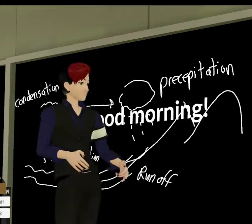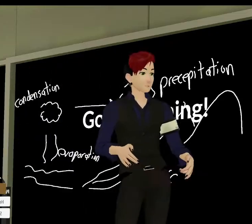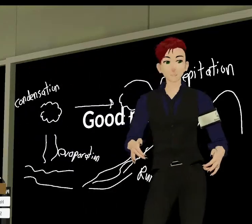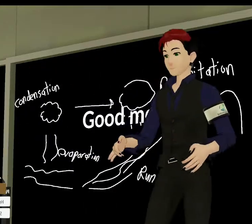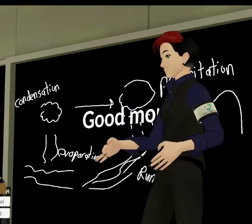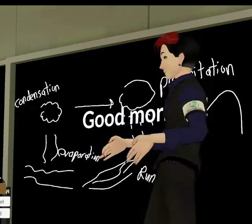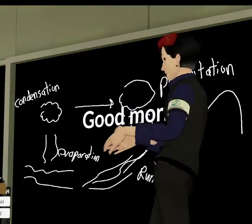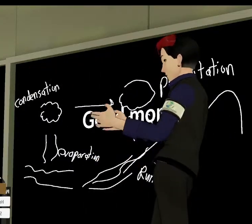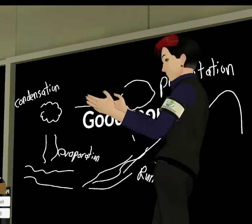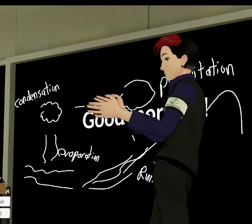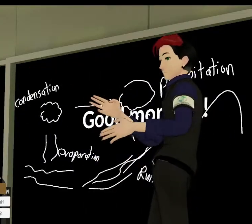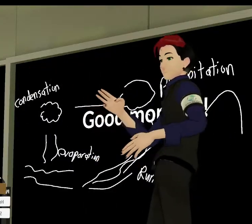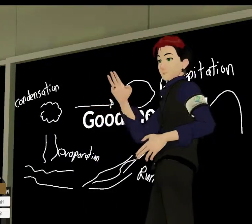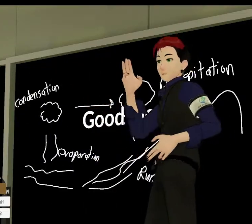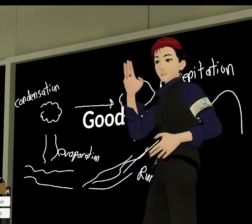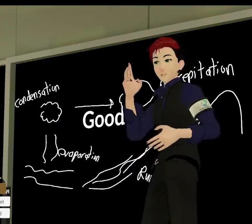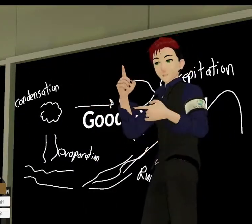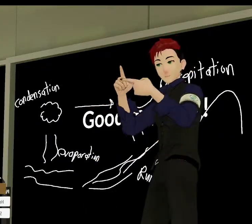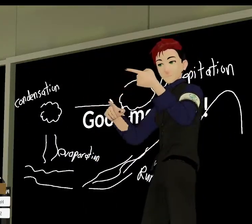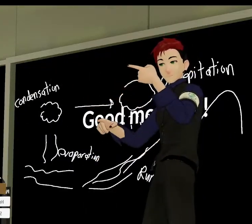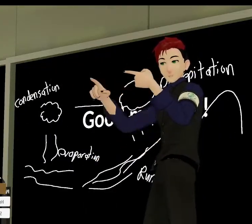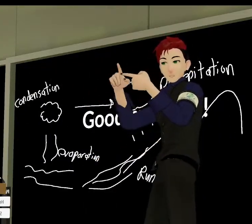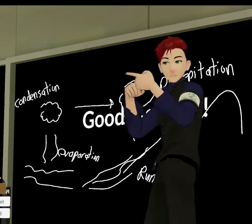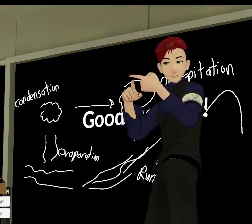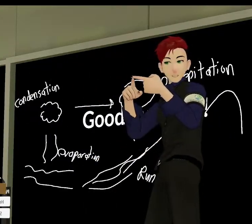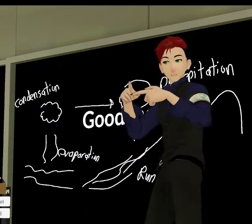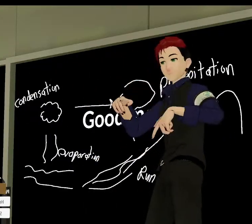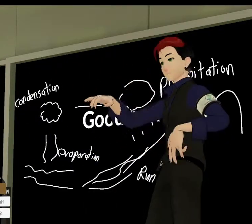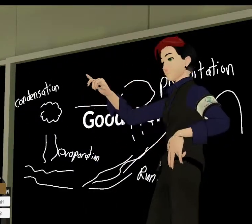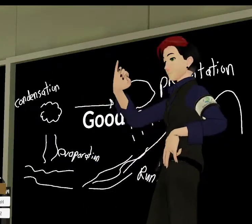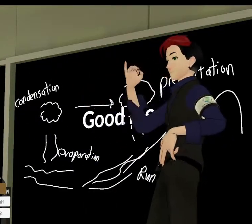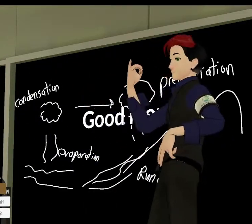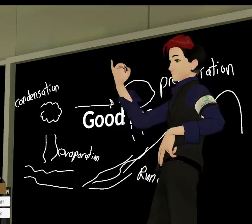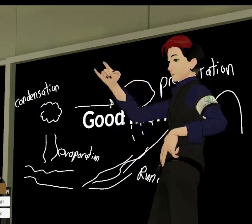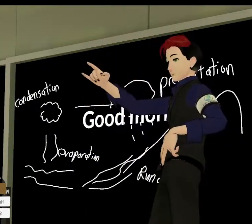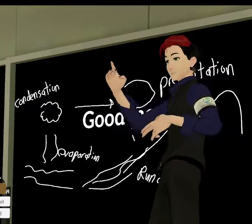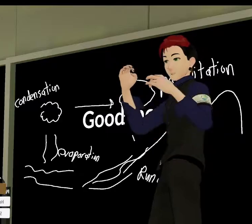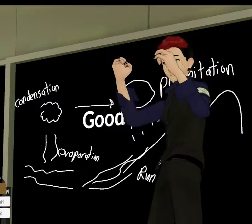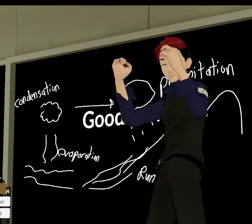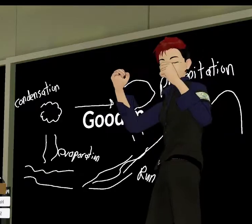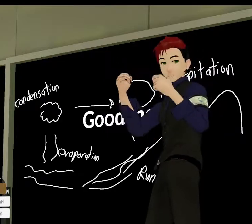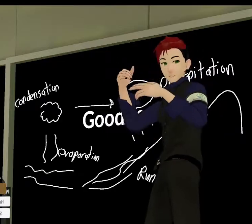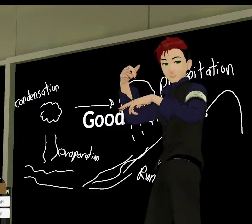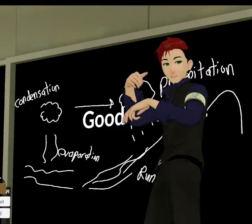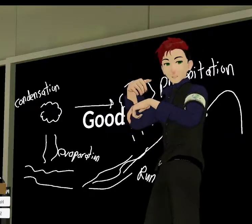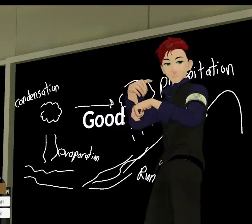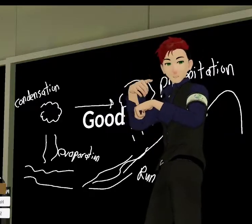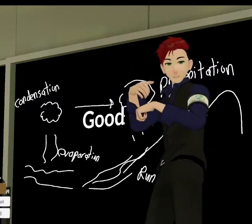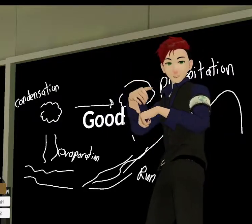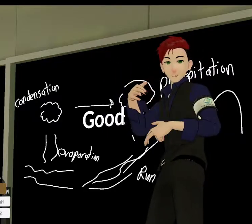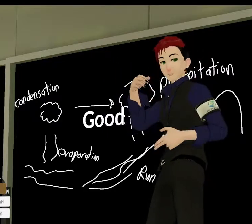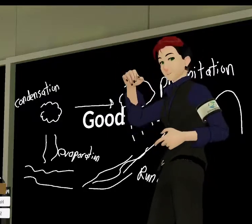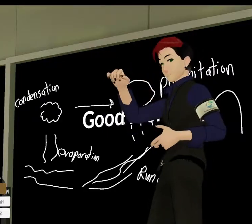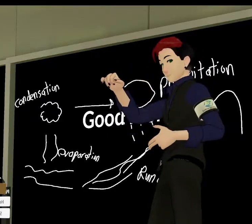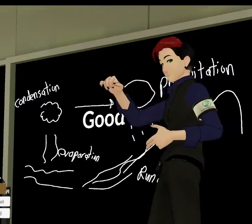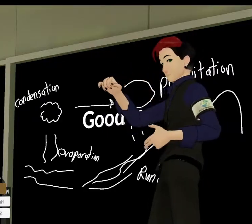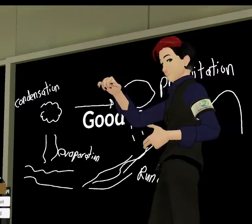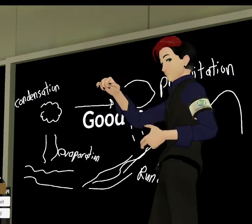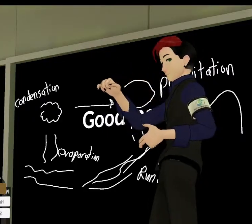alright so we have the water cycle if you are teaching it using spoken english